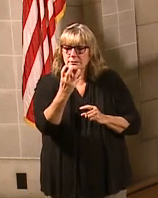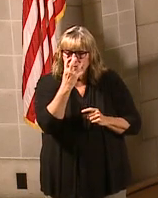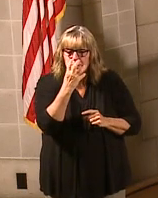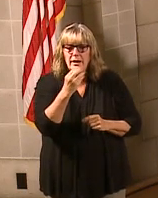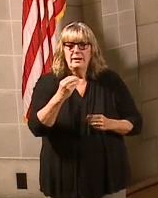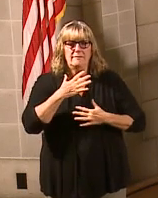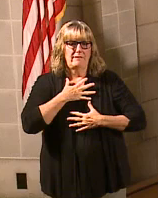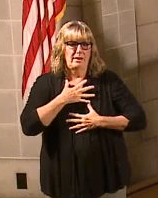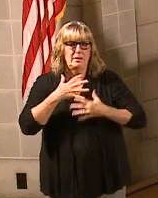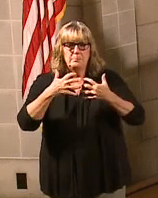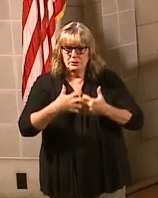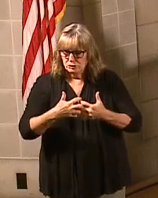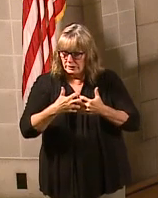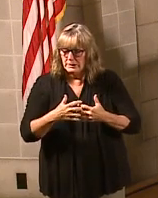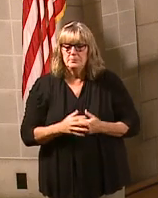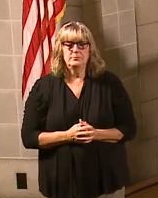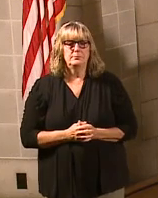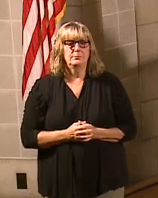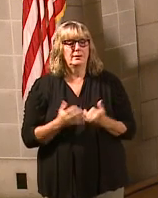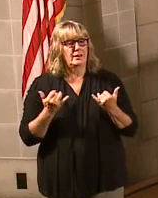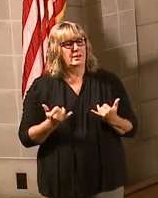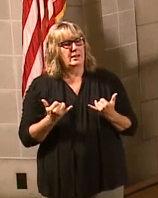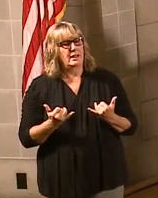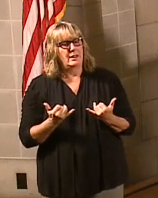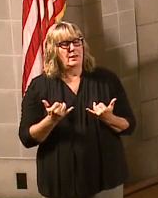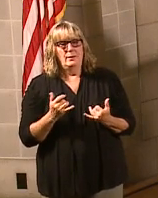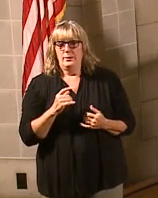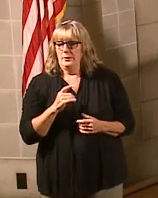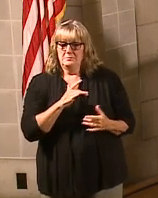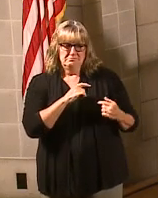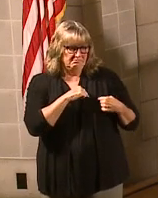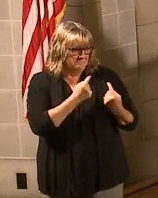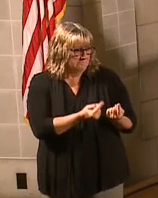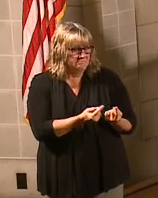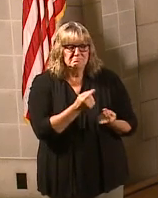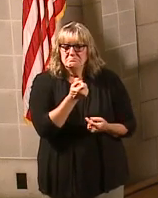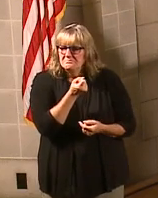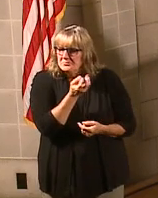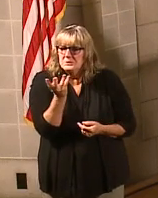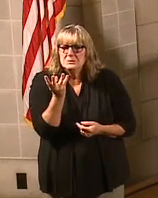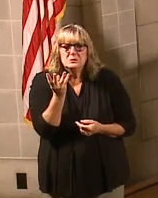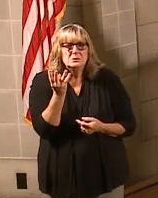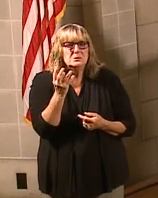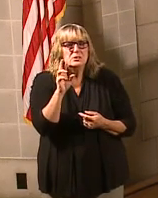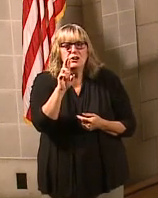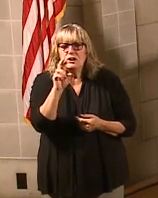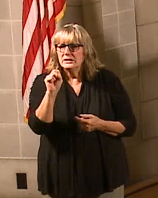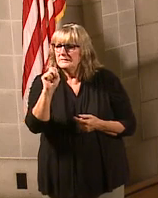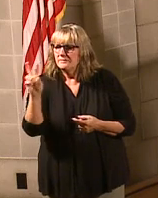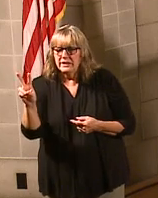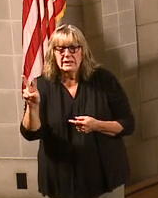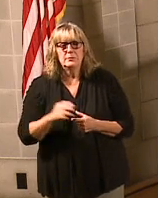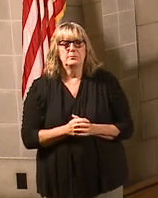RSV IS A RESPIRATORY VIRUS AND